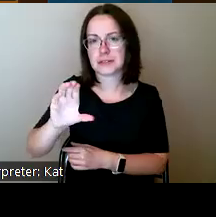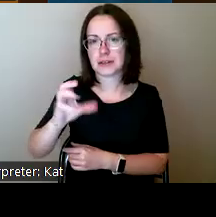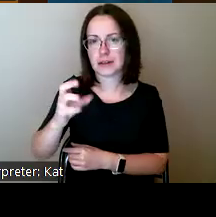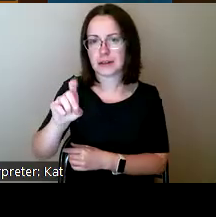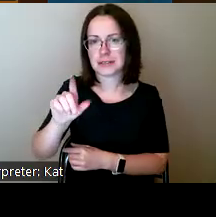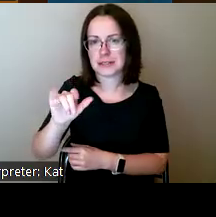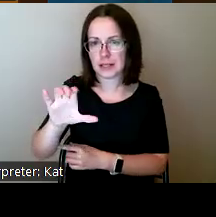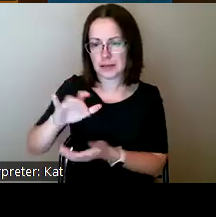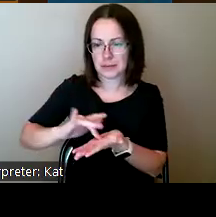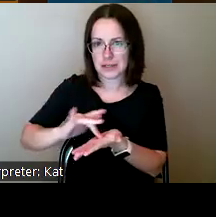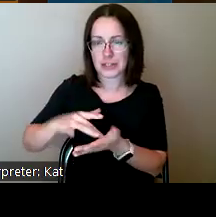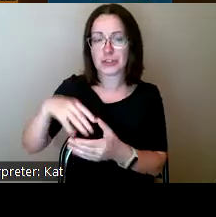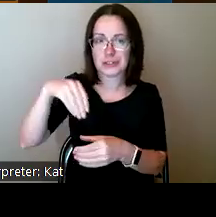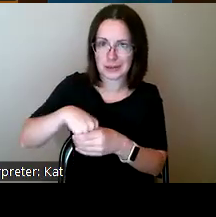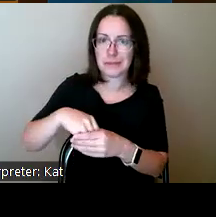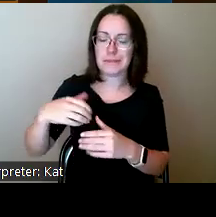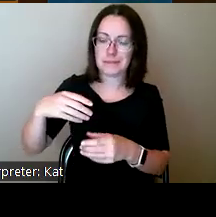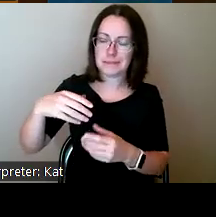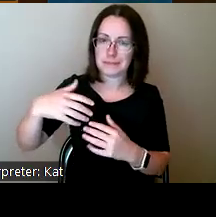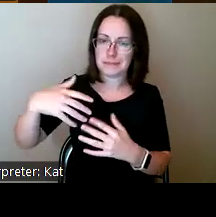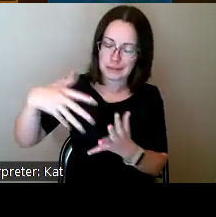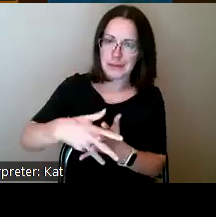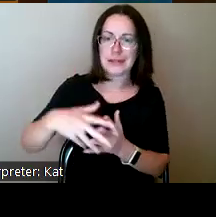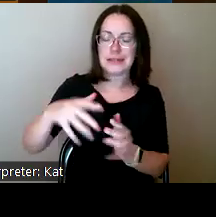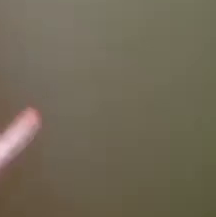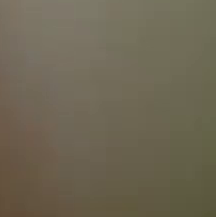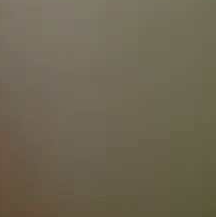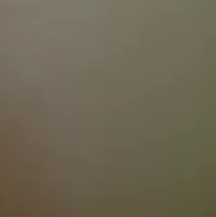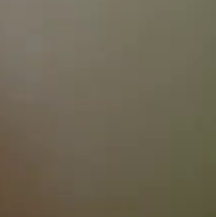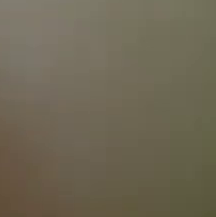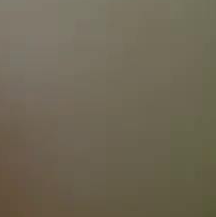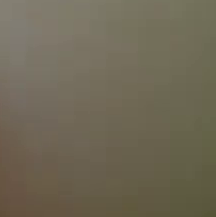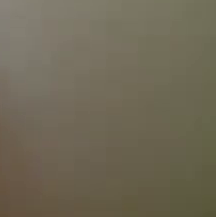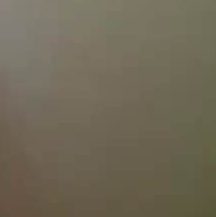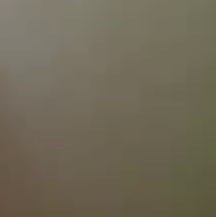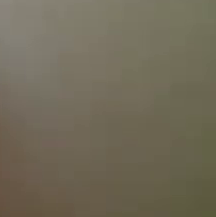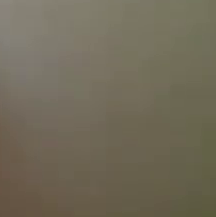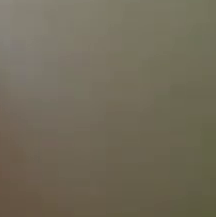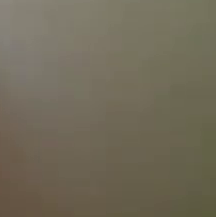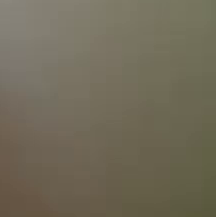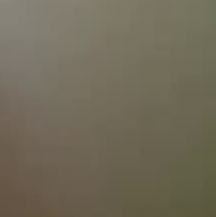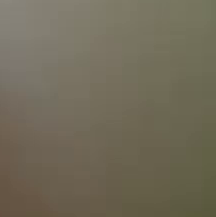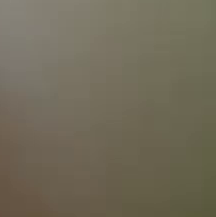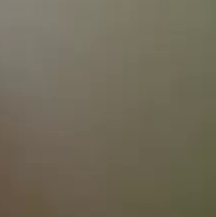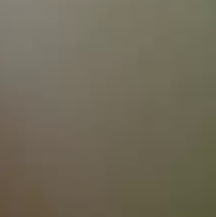States and it helps patients uh who might to ease their psychological and spiritual distress that